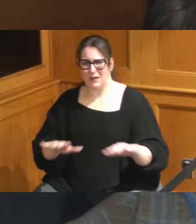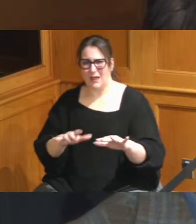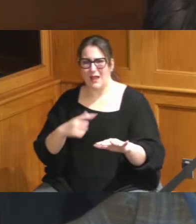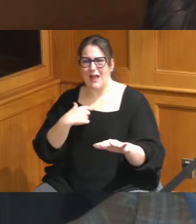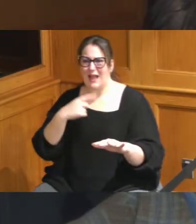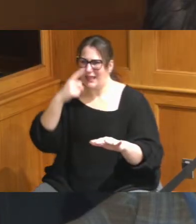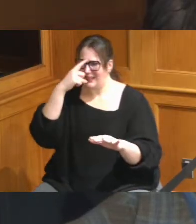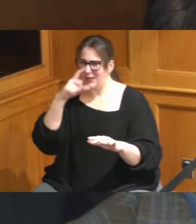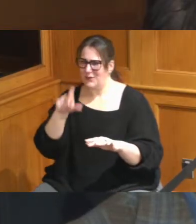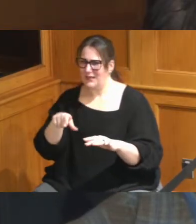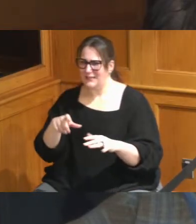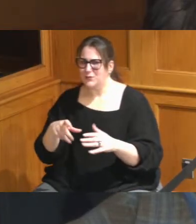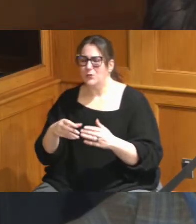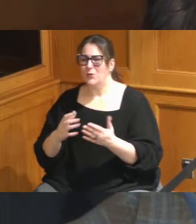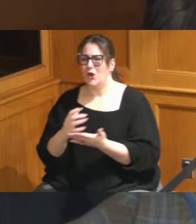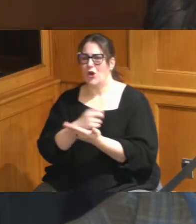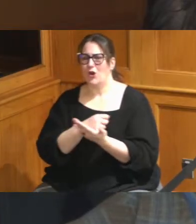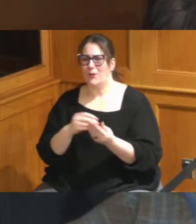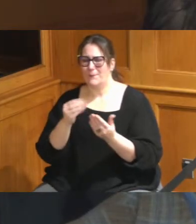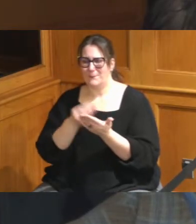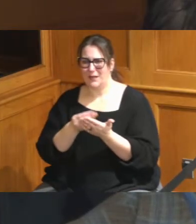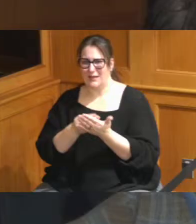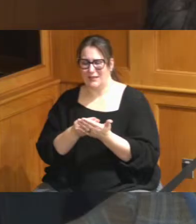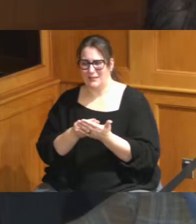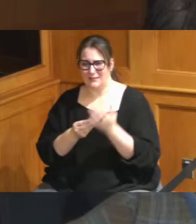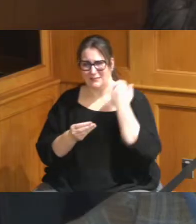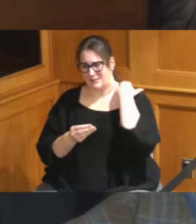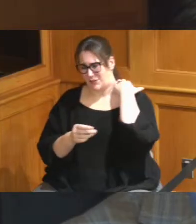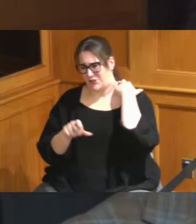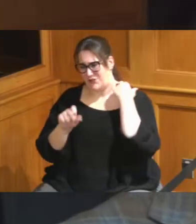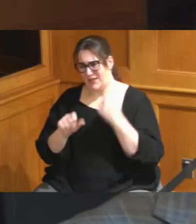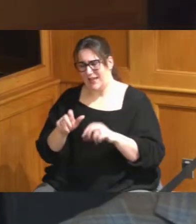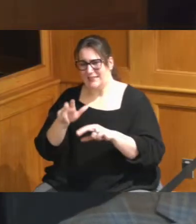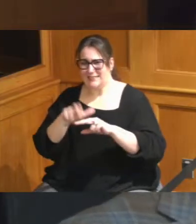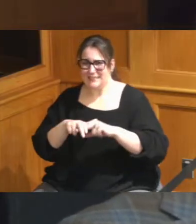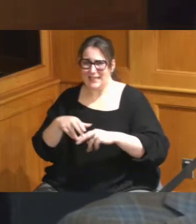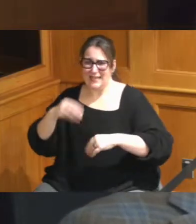money. just sitting there and you can sit and eat and all that and I don't think that's the